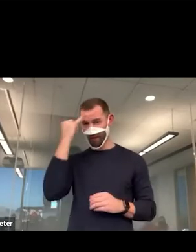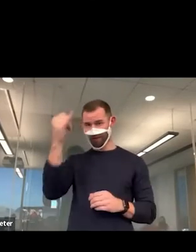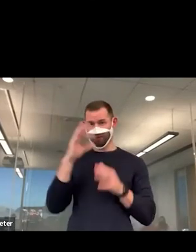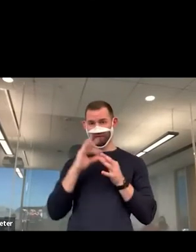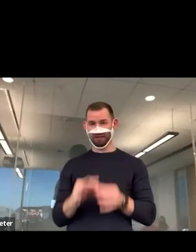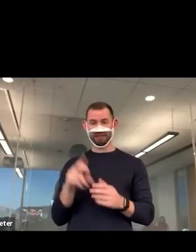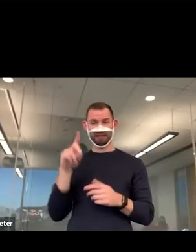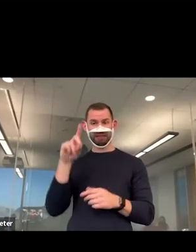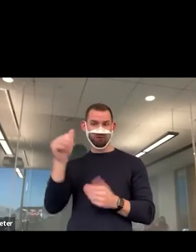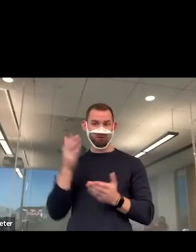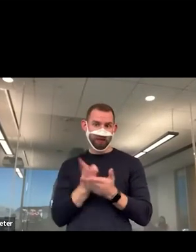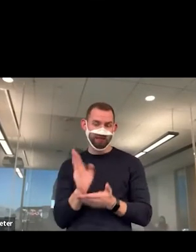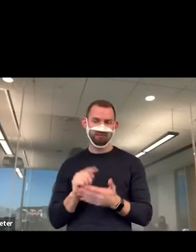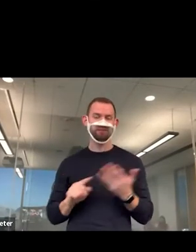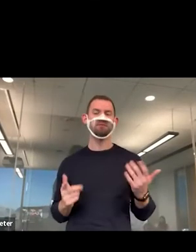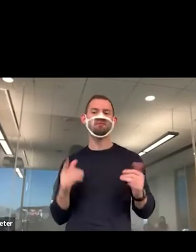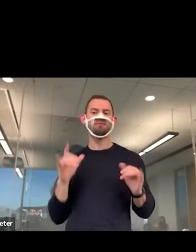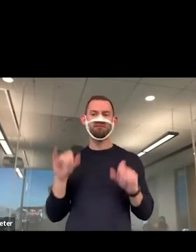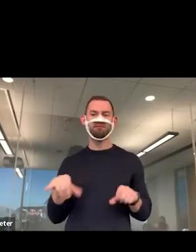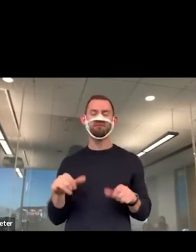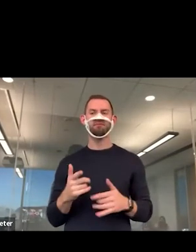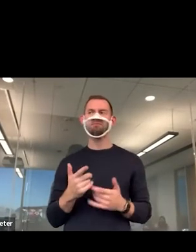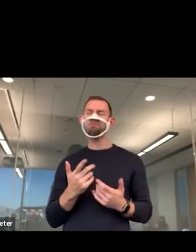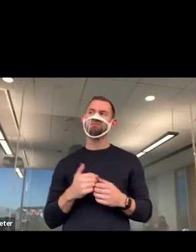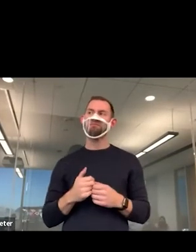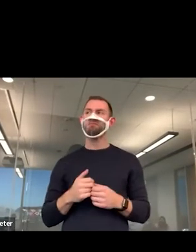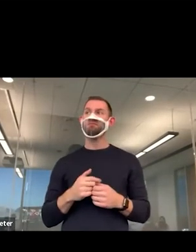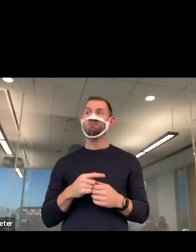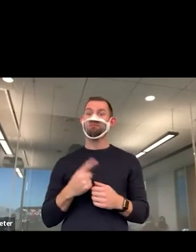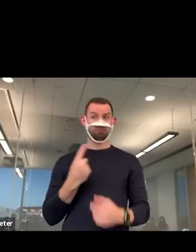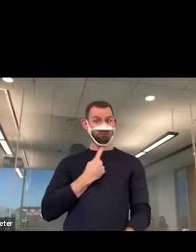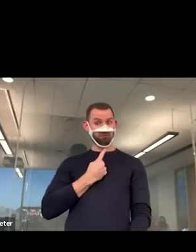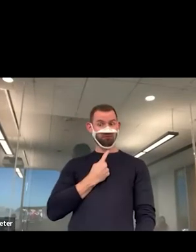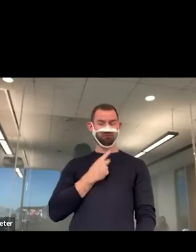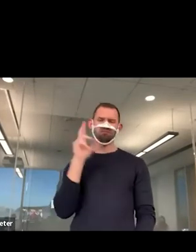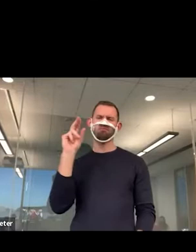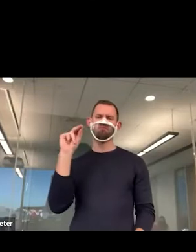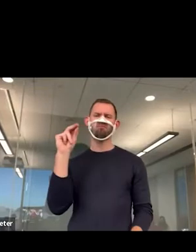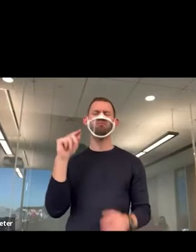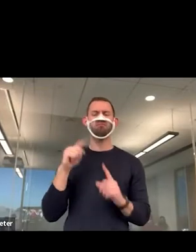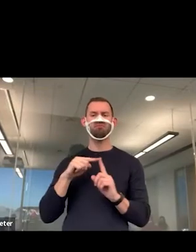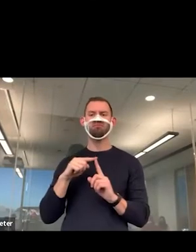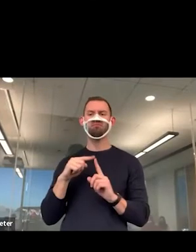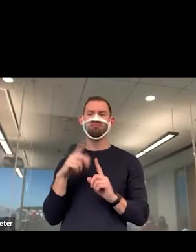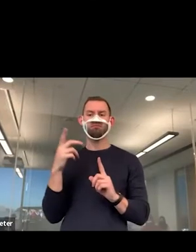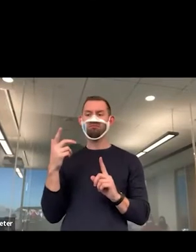to do a lot of things and i and i won't say it wasn't just me you know in various places um